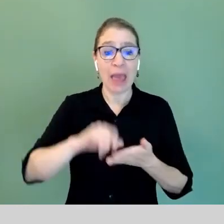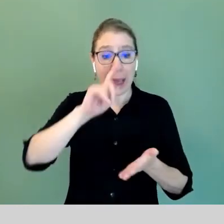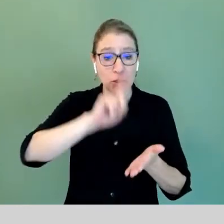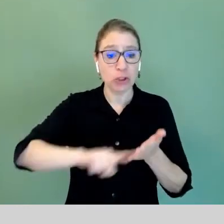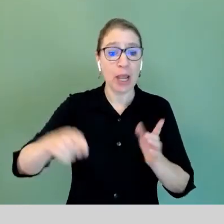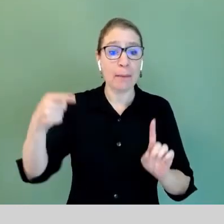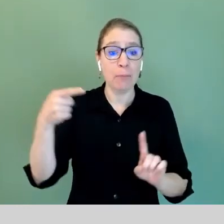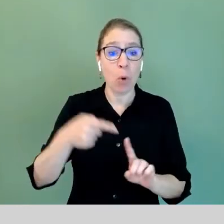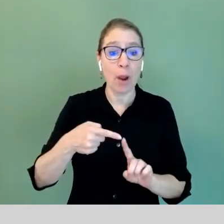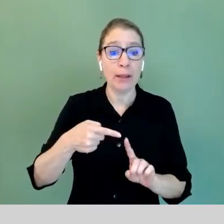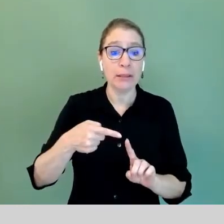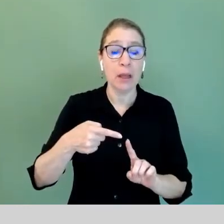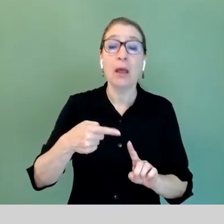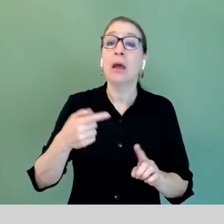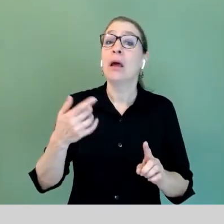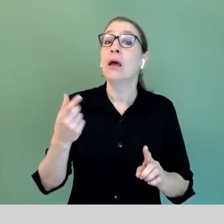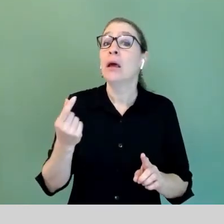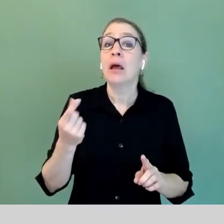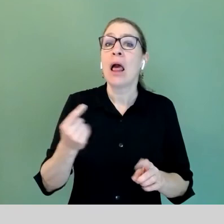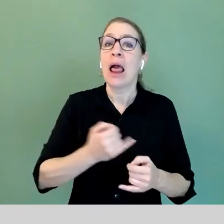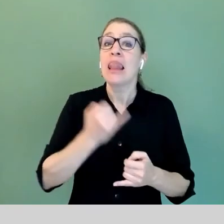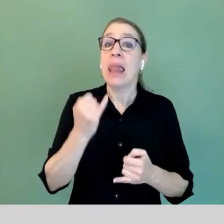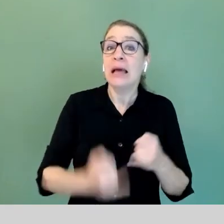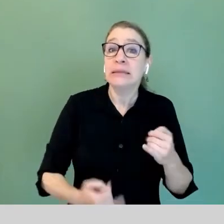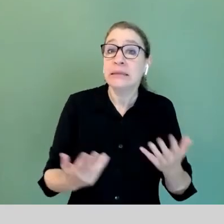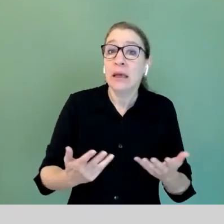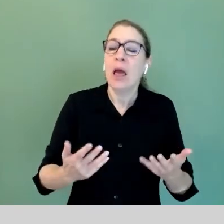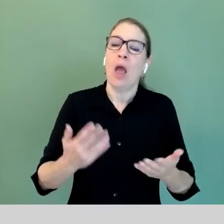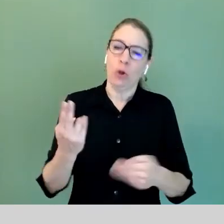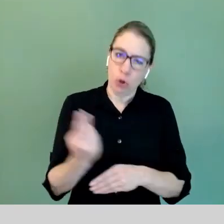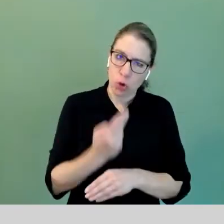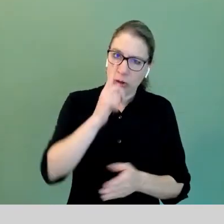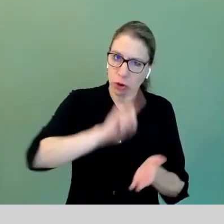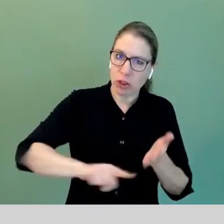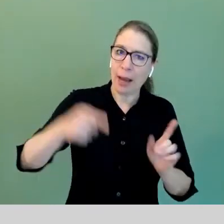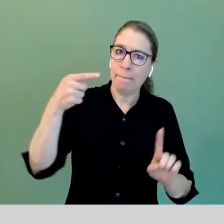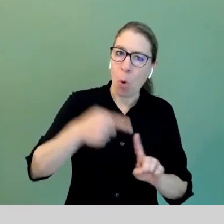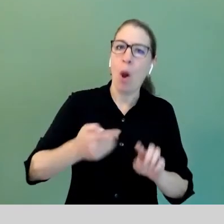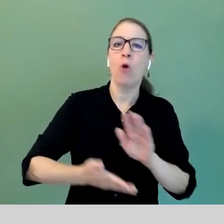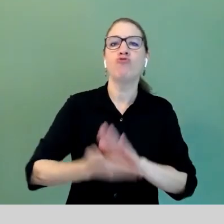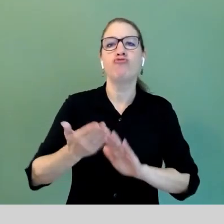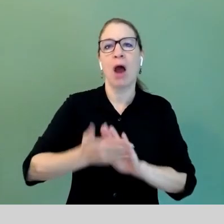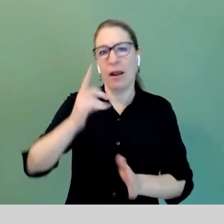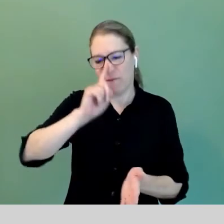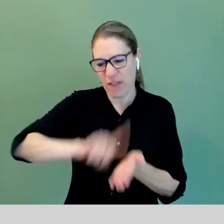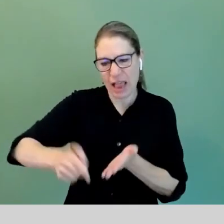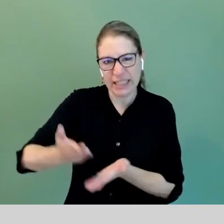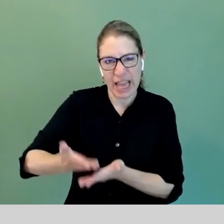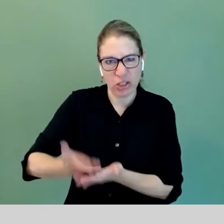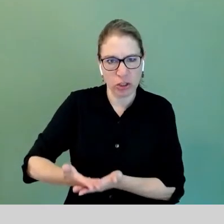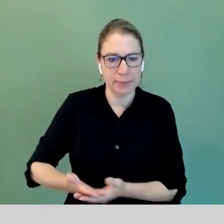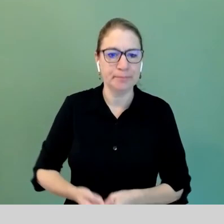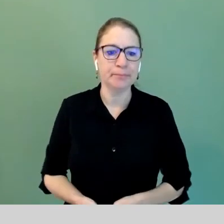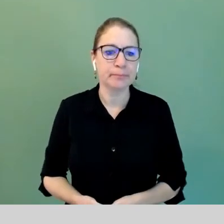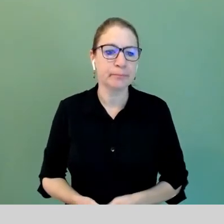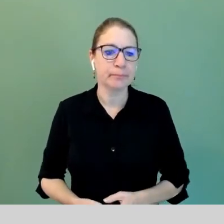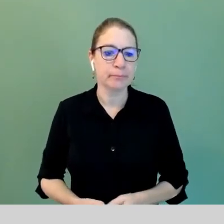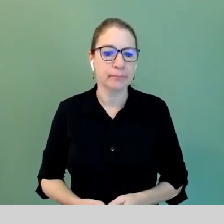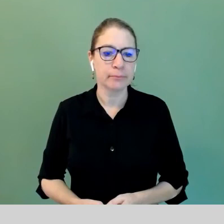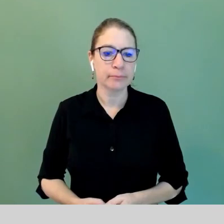The last thing I'm going to do is use the checkpoint to run validation. So just going back to my terminal,